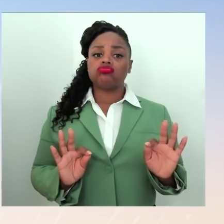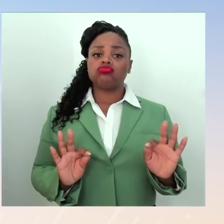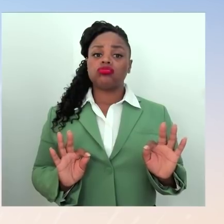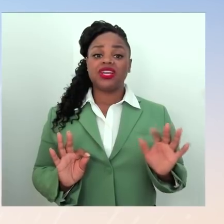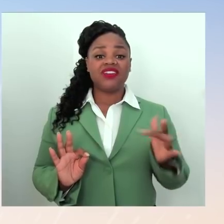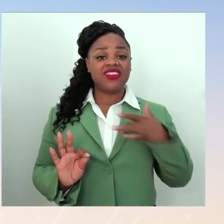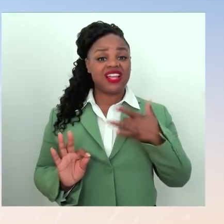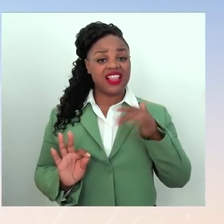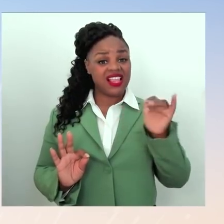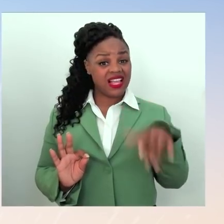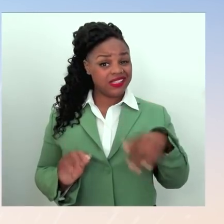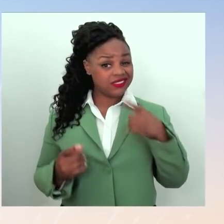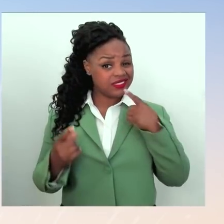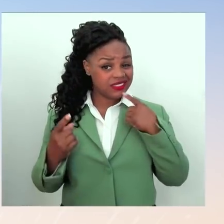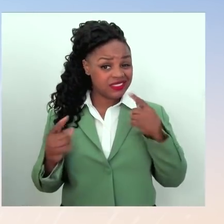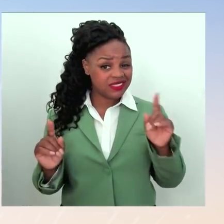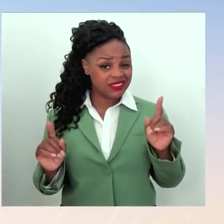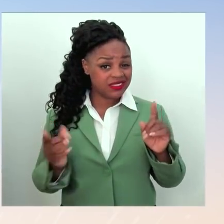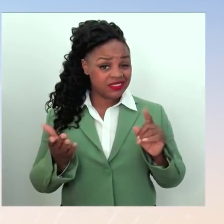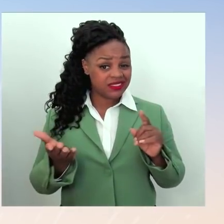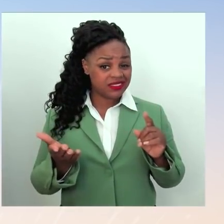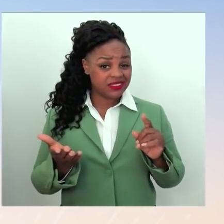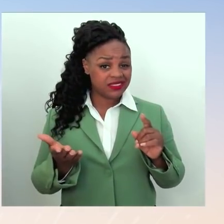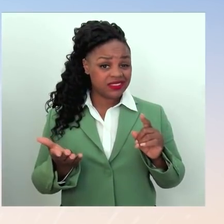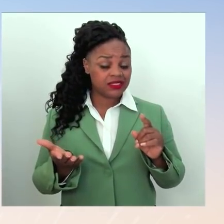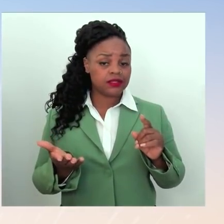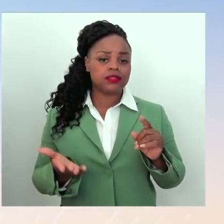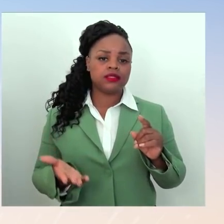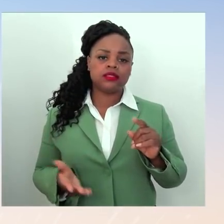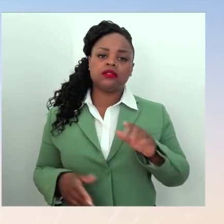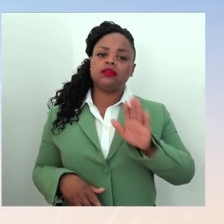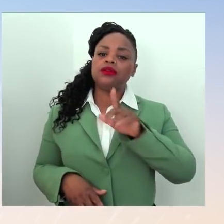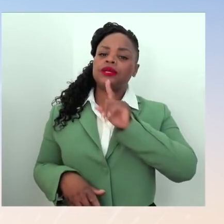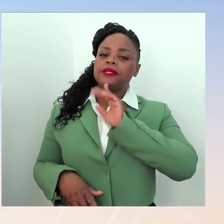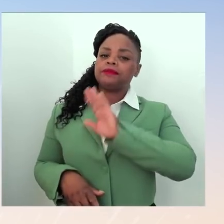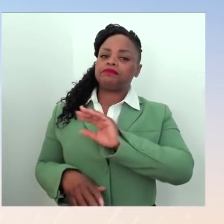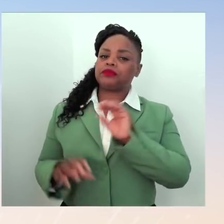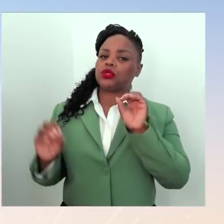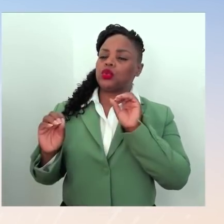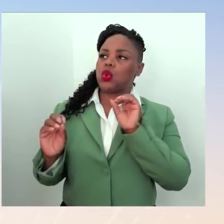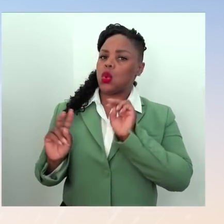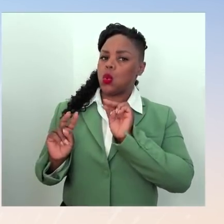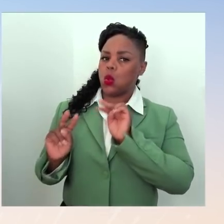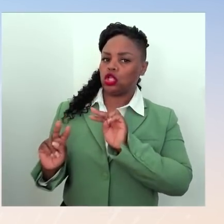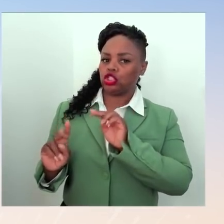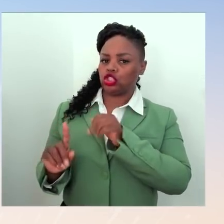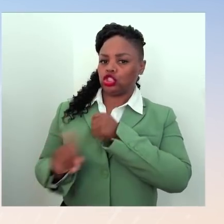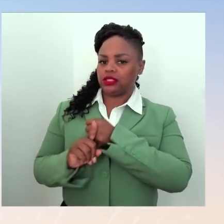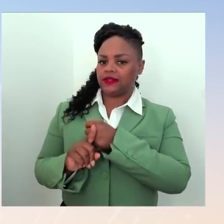I don't think anybody watching this anywhere around the world feels happy. This is -- this is -- The Press: But as it relates to the American side of this?